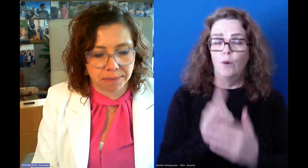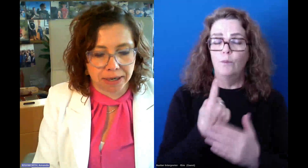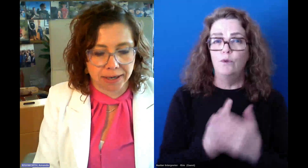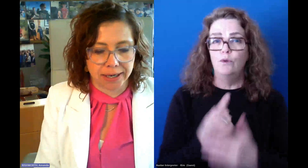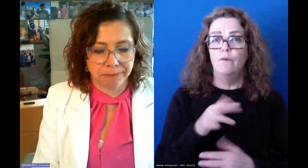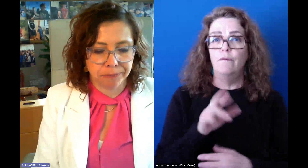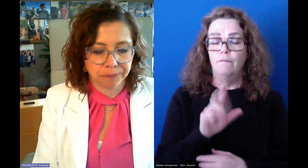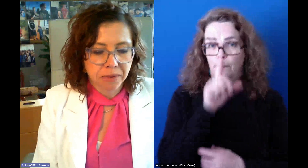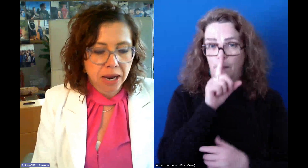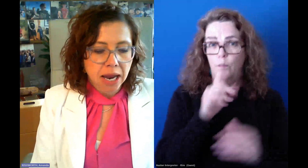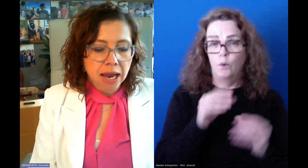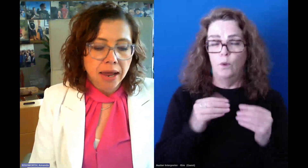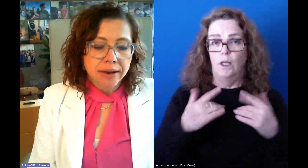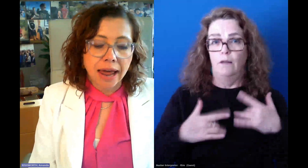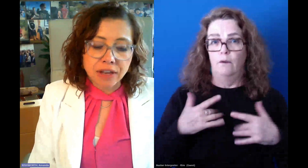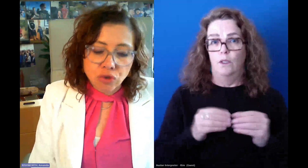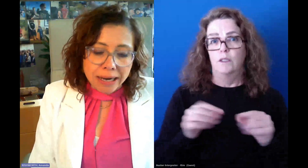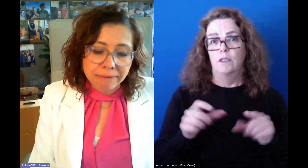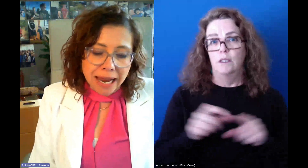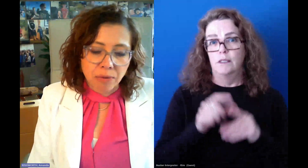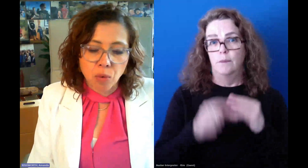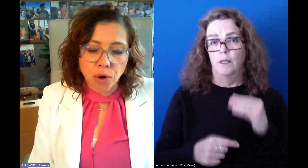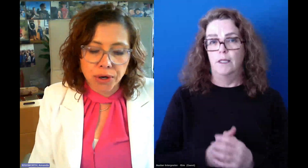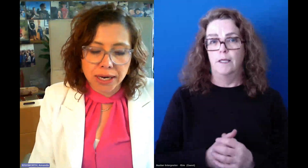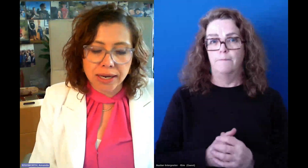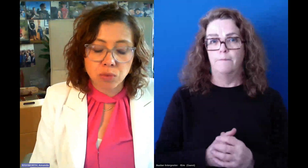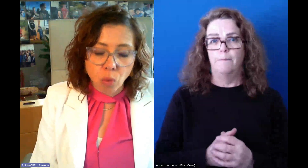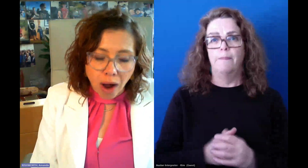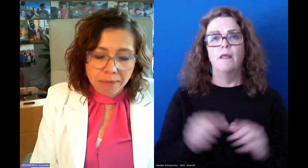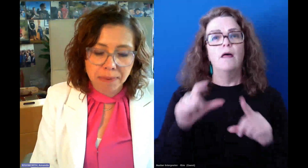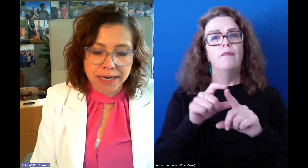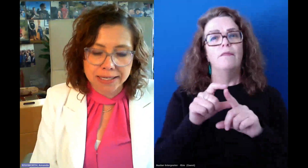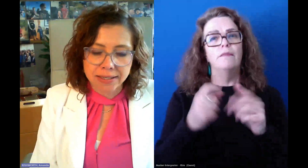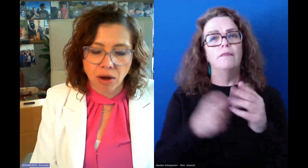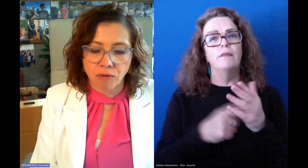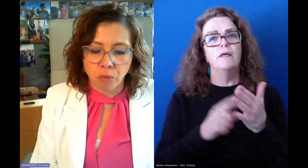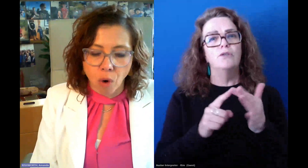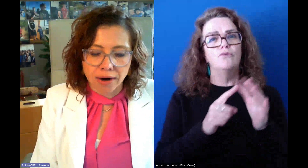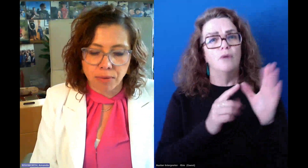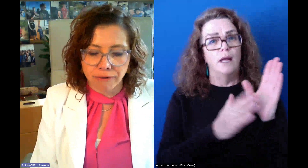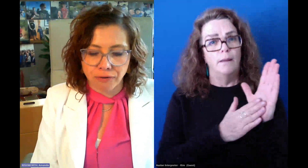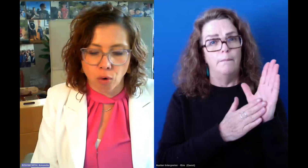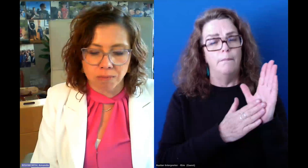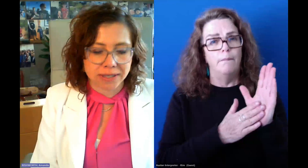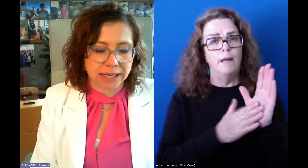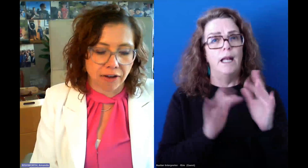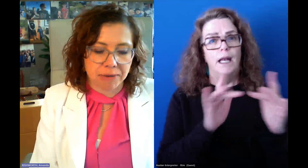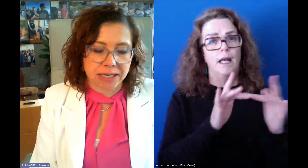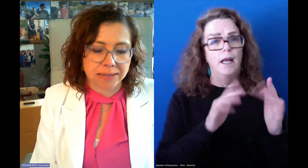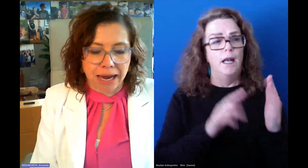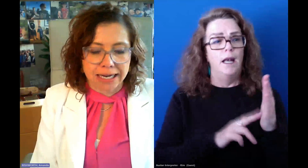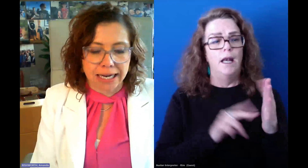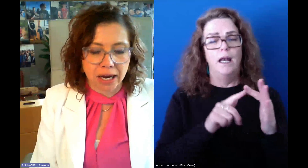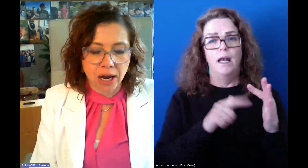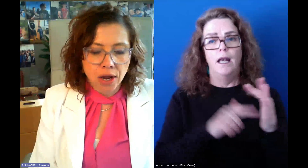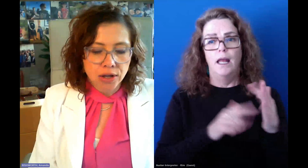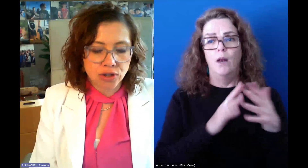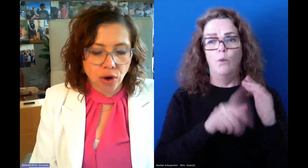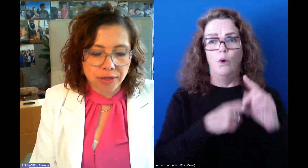disability. Now the DREAM Network is one piece of wider reforms the government is making so